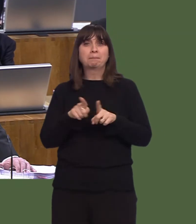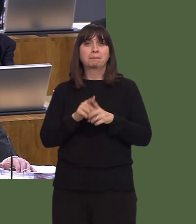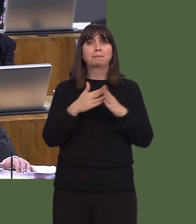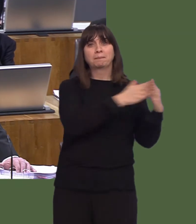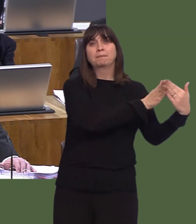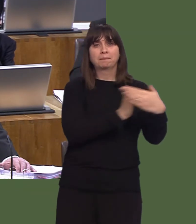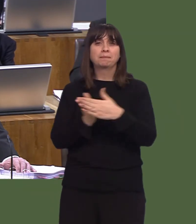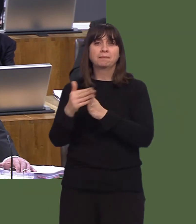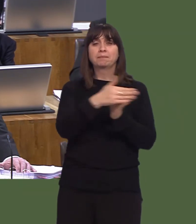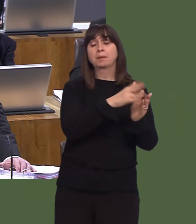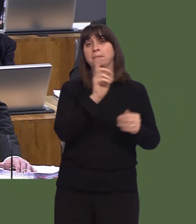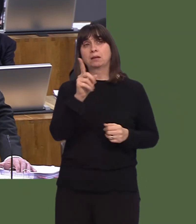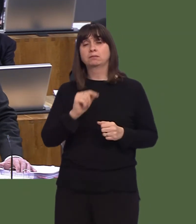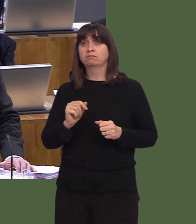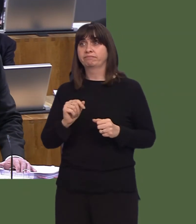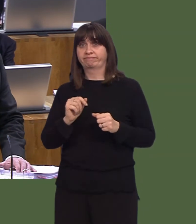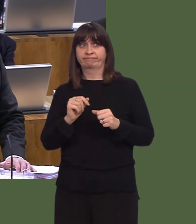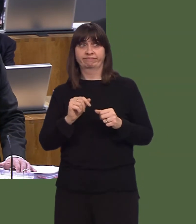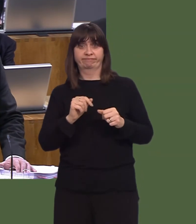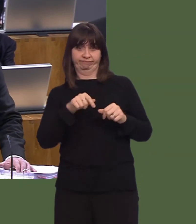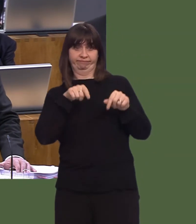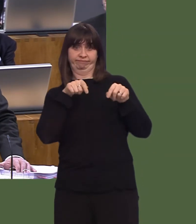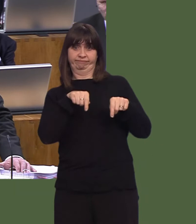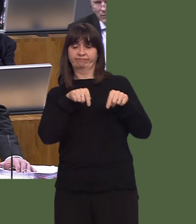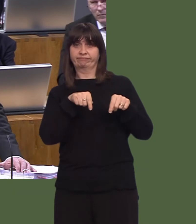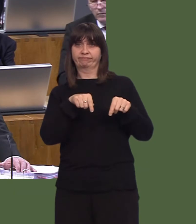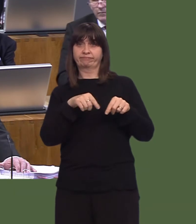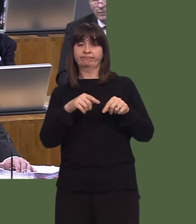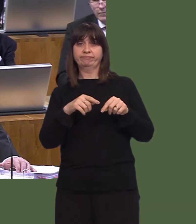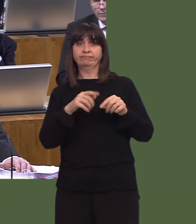But just to remind Members: these works provide a safer route for pedestrians by introducing